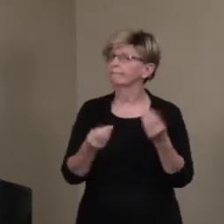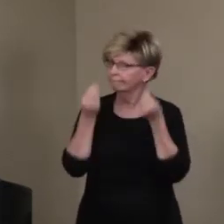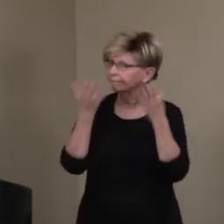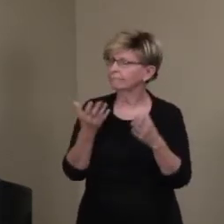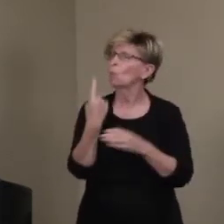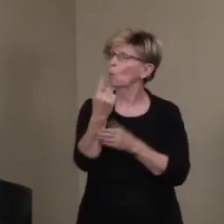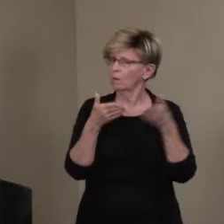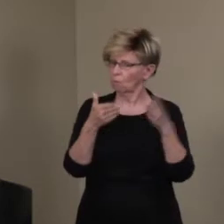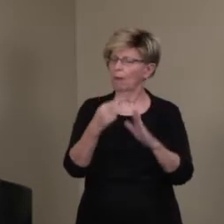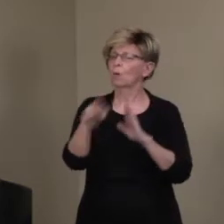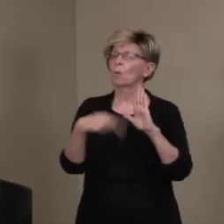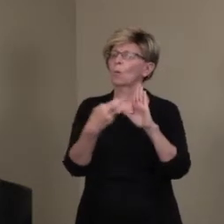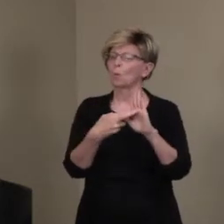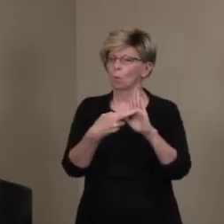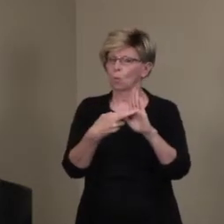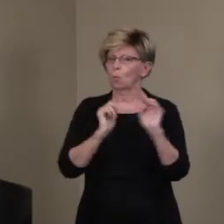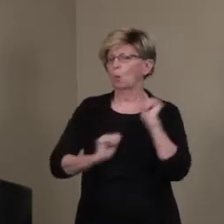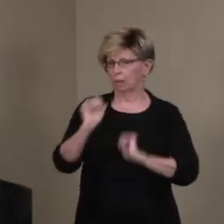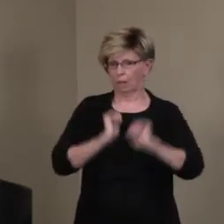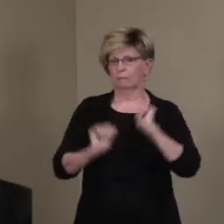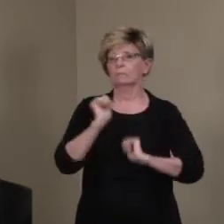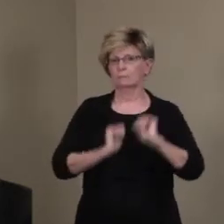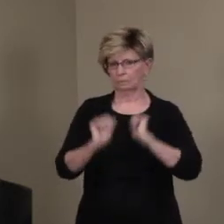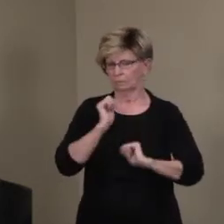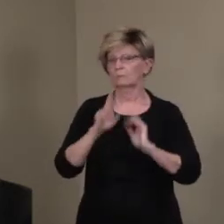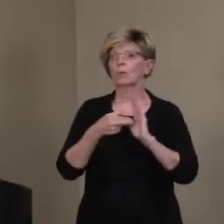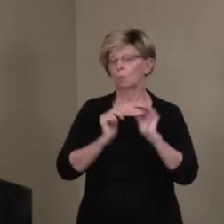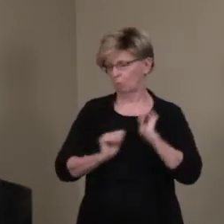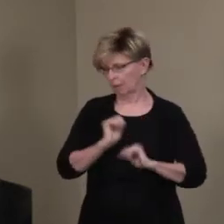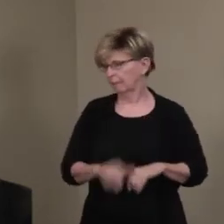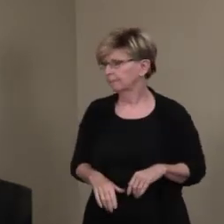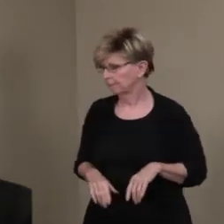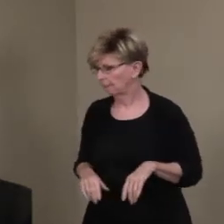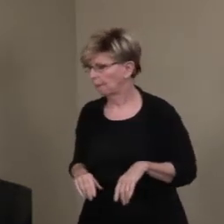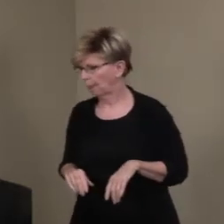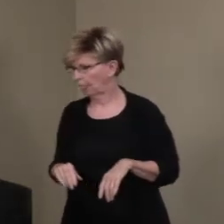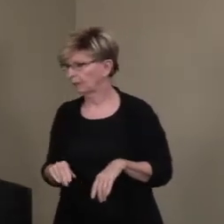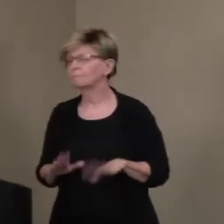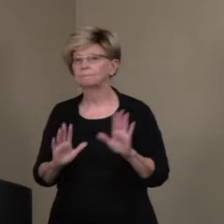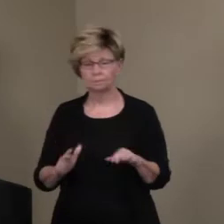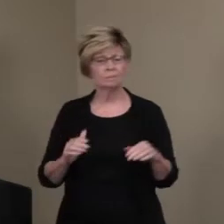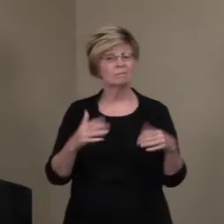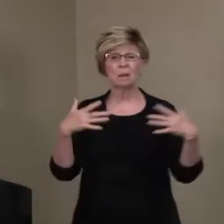and how to teach what to do when things happen that one could think such as role playing